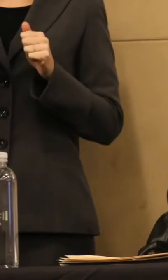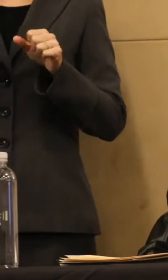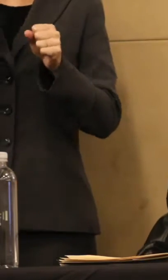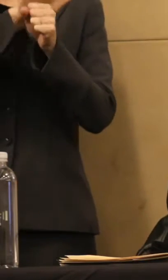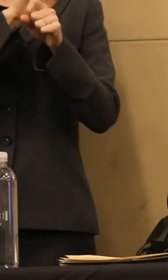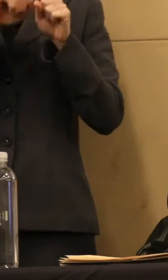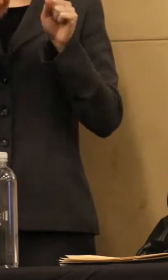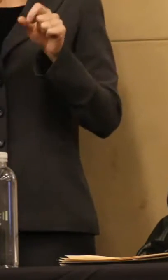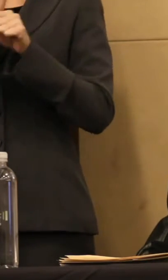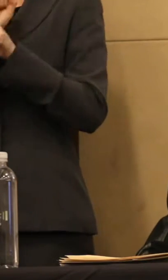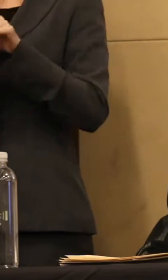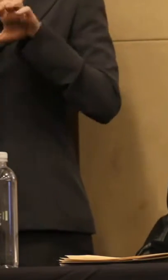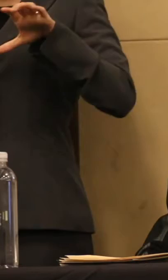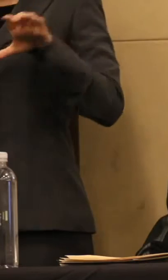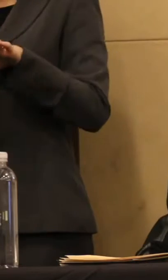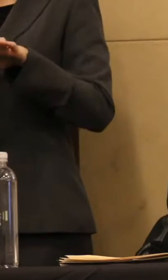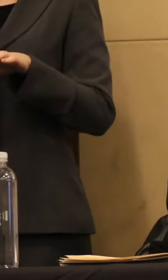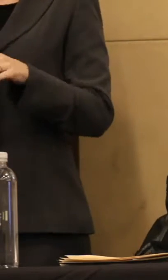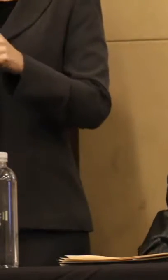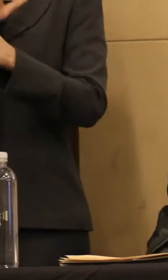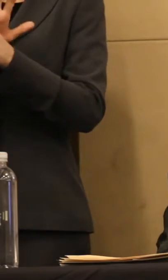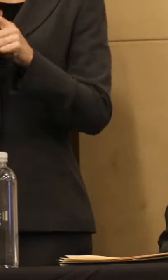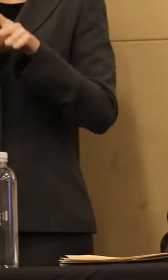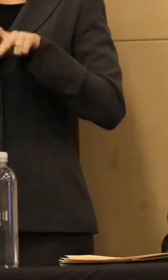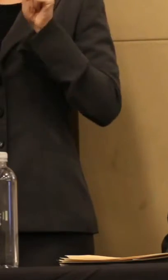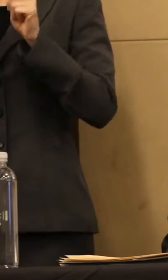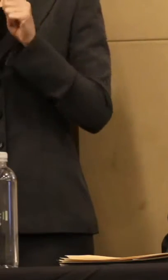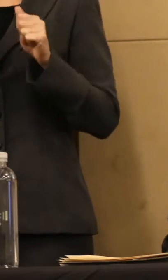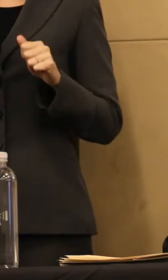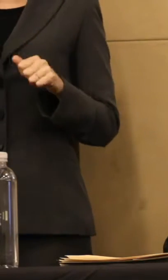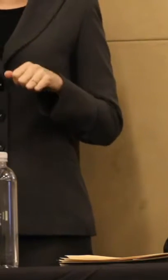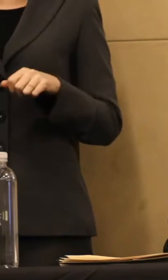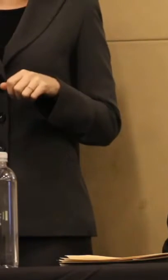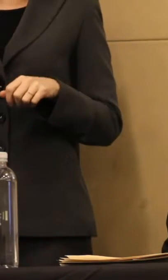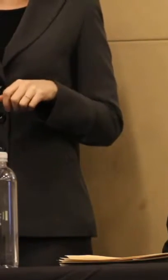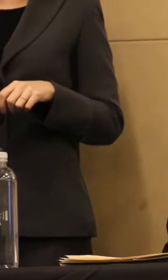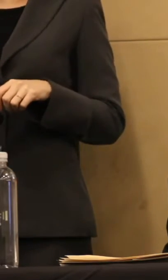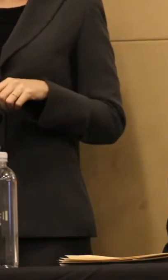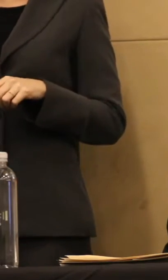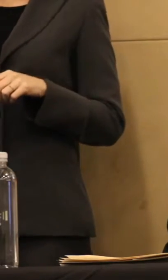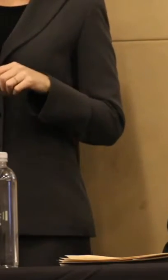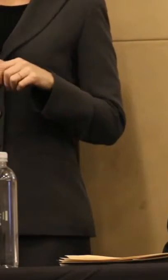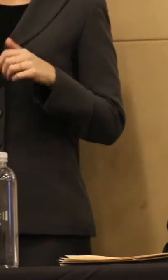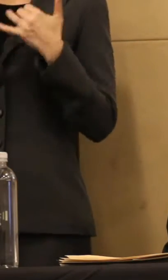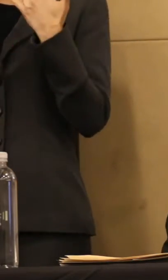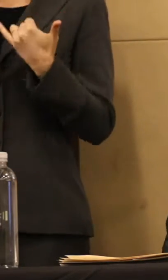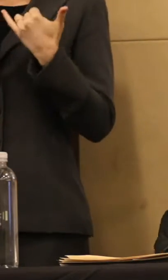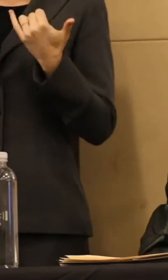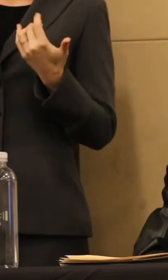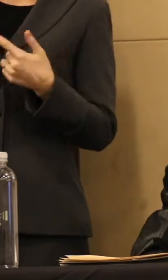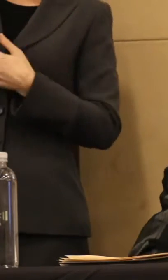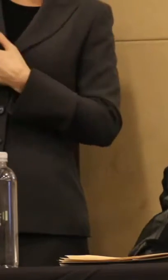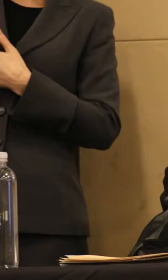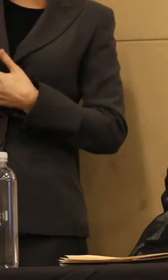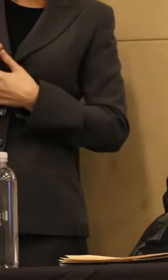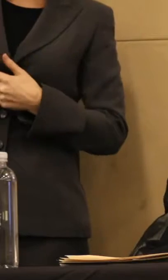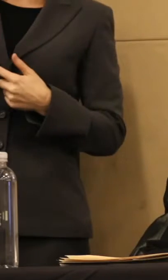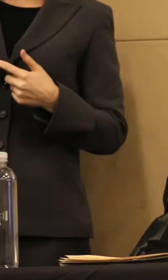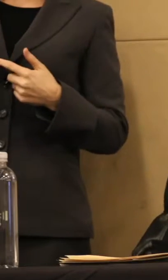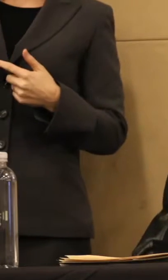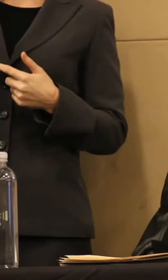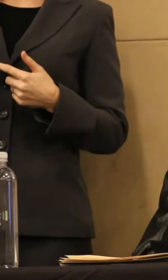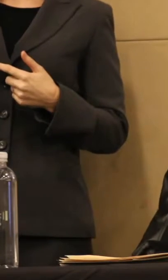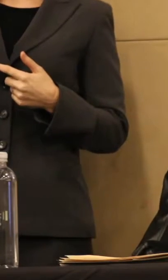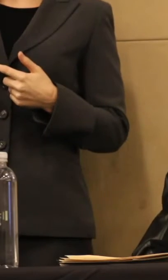I do think now with such a low unemployment rate in our country, that employers are doing